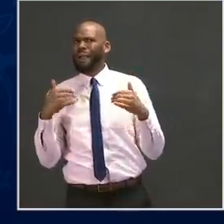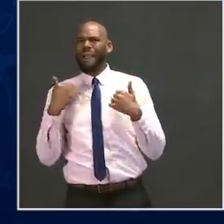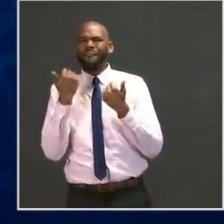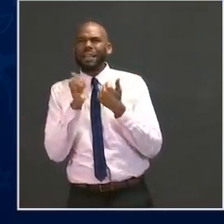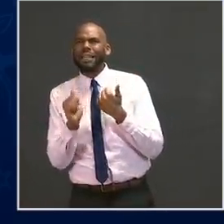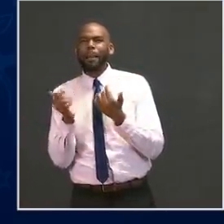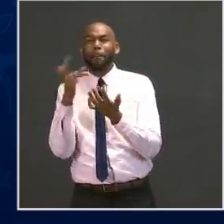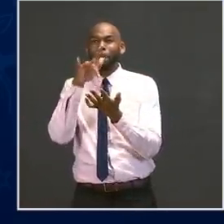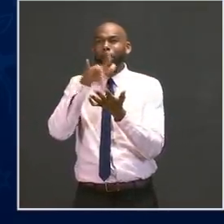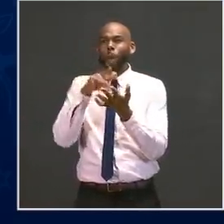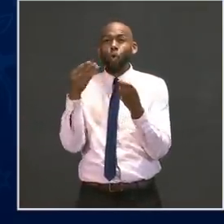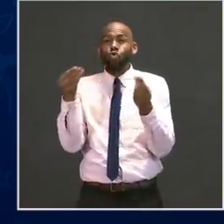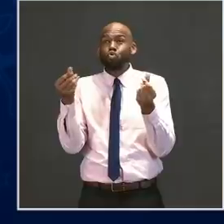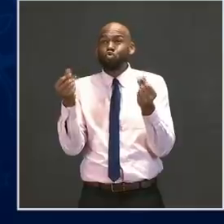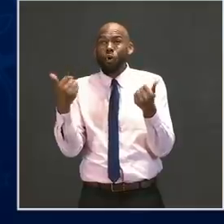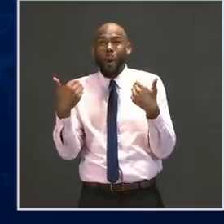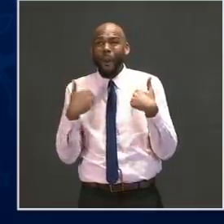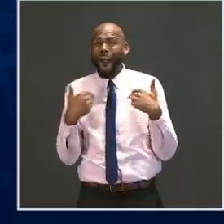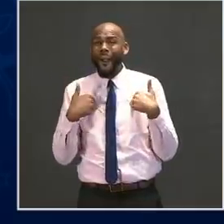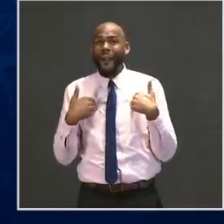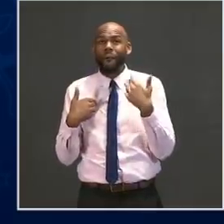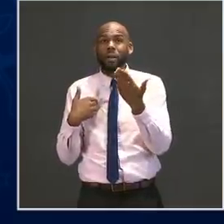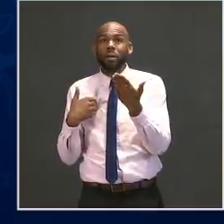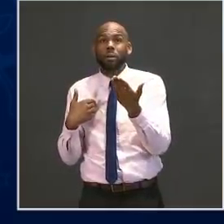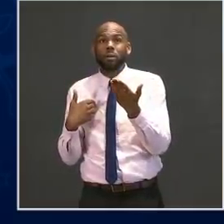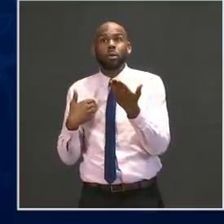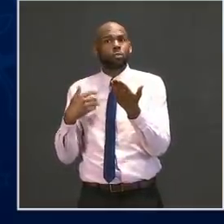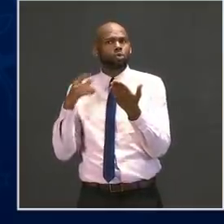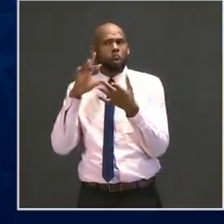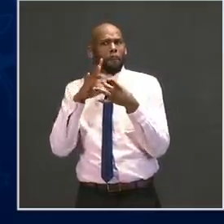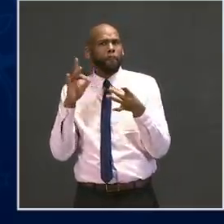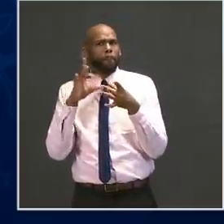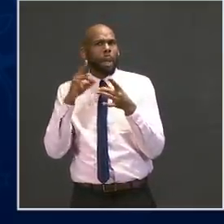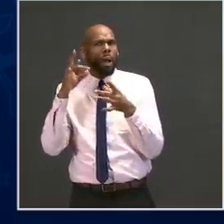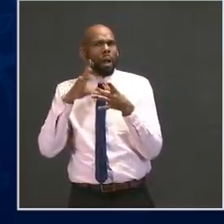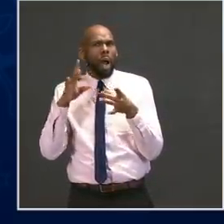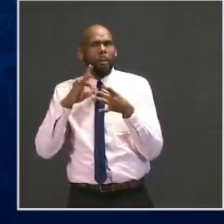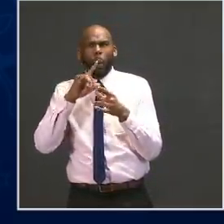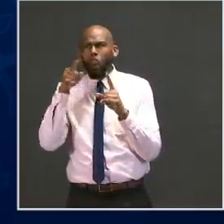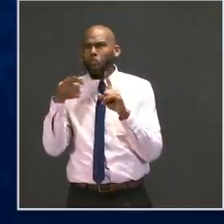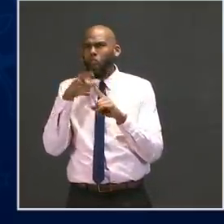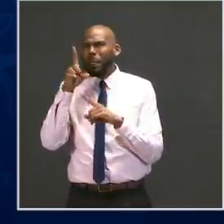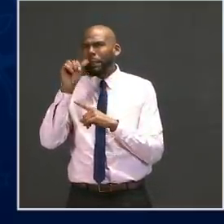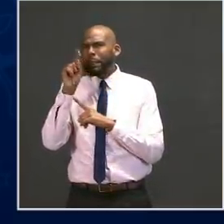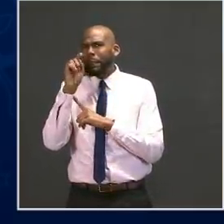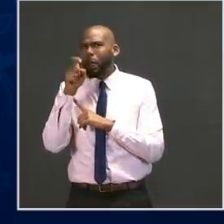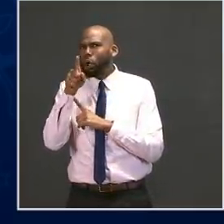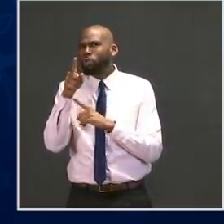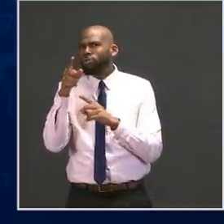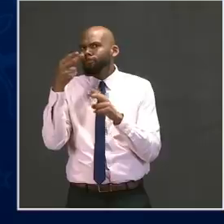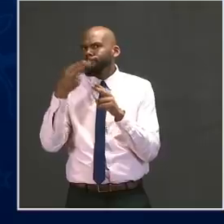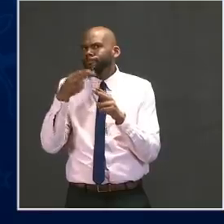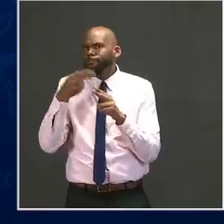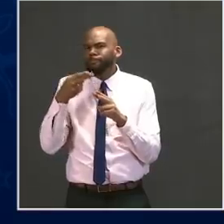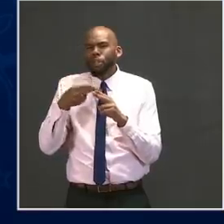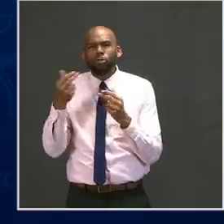Ms. Psaki: Well, I think -- are you referencing comments from -- what -- was there a specific date you were referencing a comment from? The Press: Well, during the campaign,